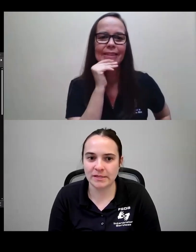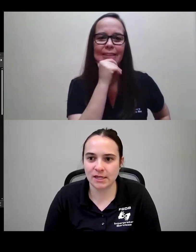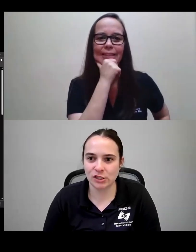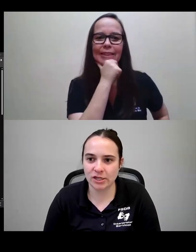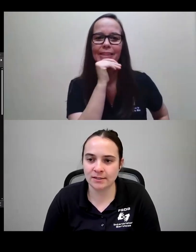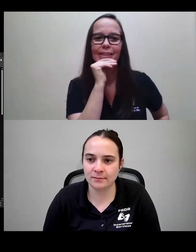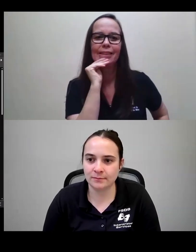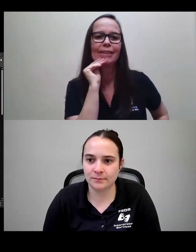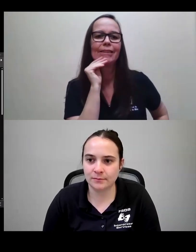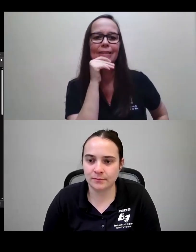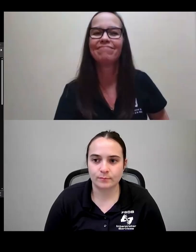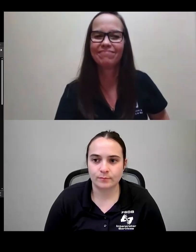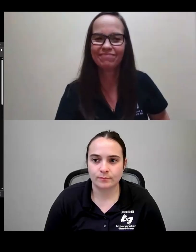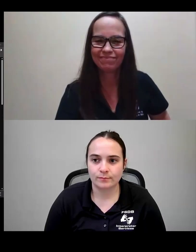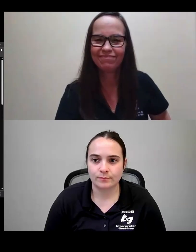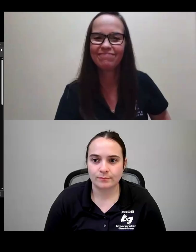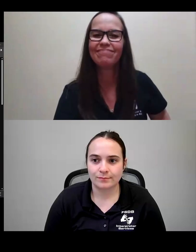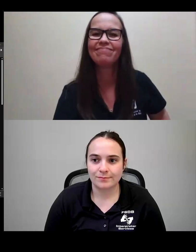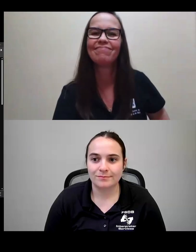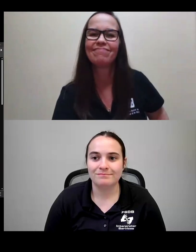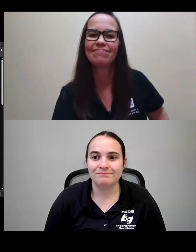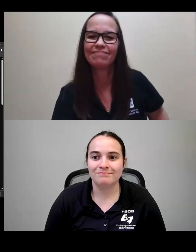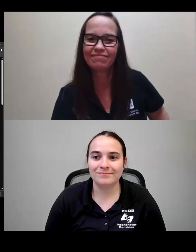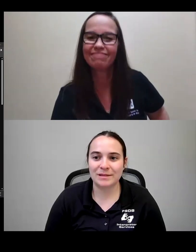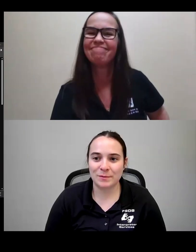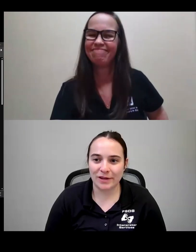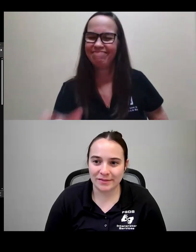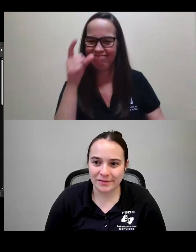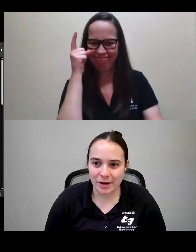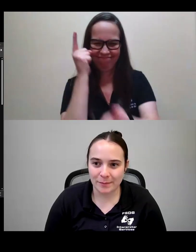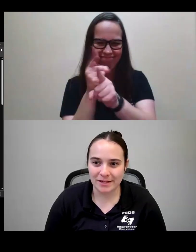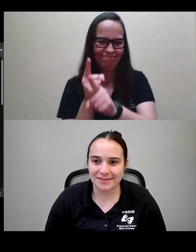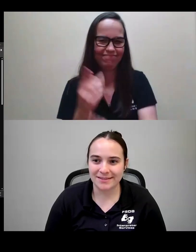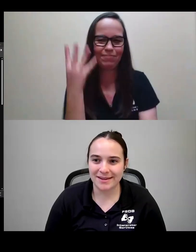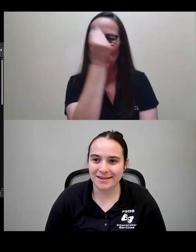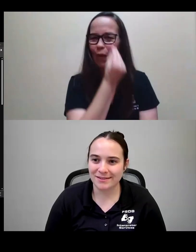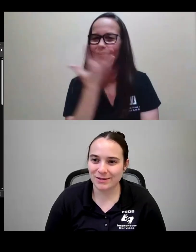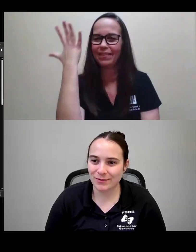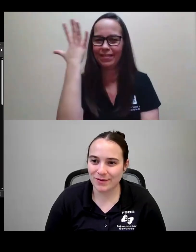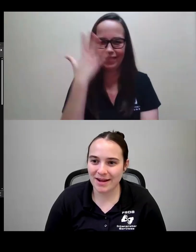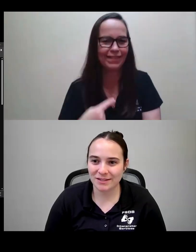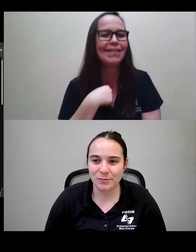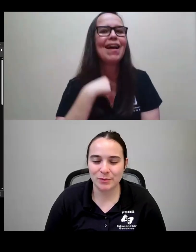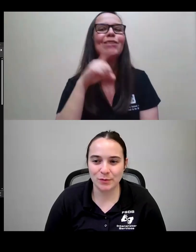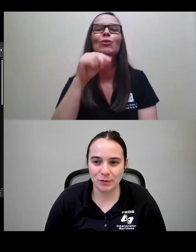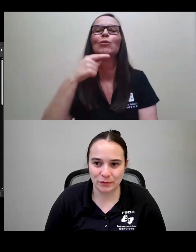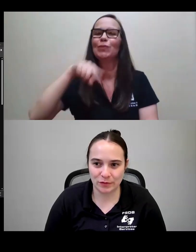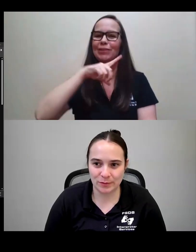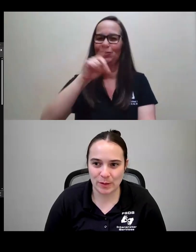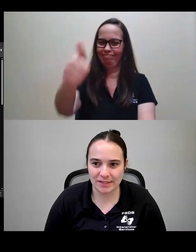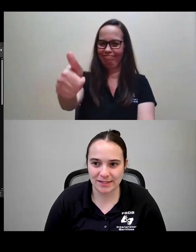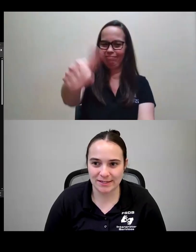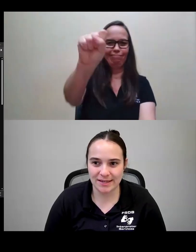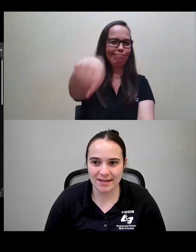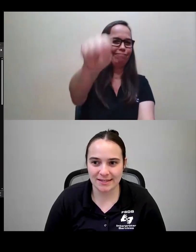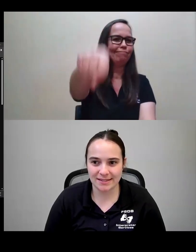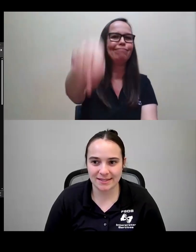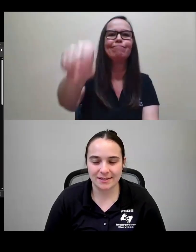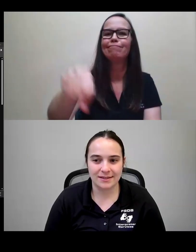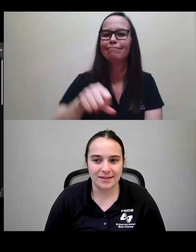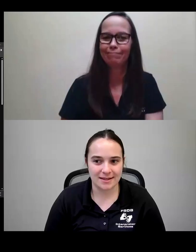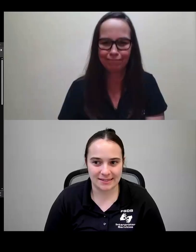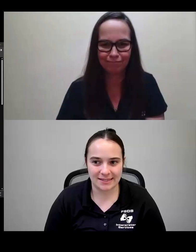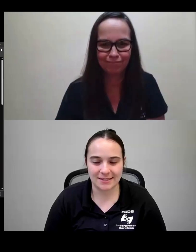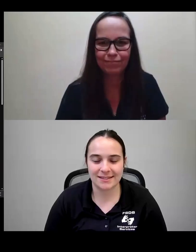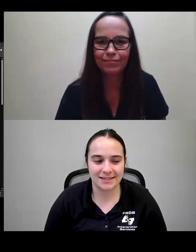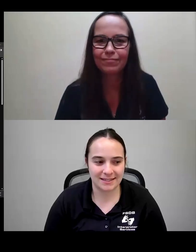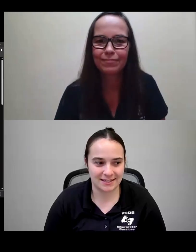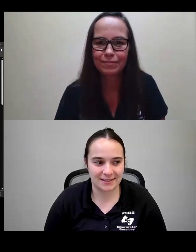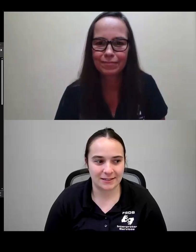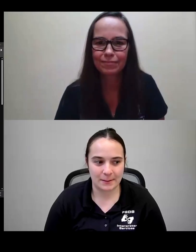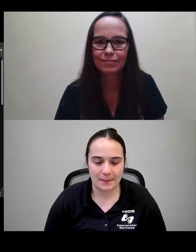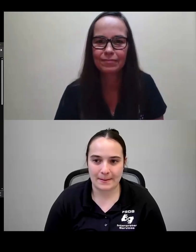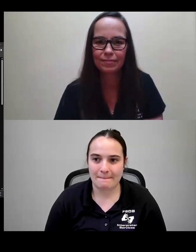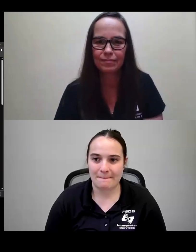the comment section. I'm looking at the comments. Yes, correct. Beautiful responses. Yes. Yes.